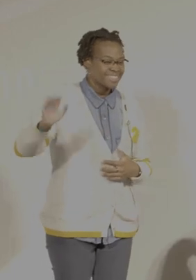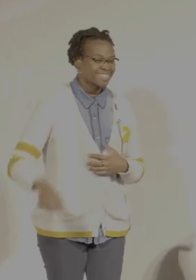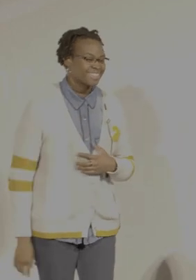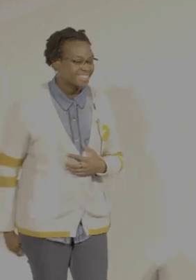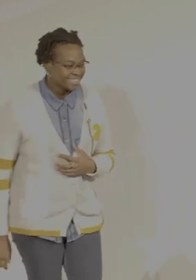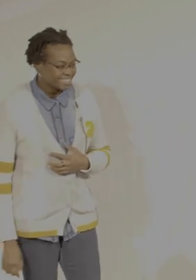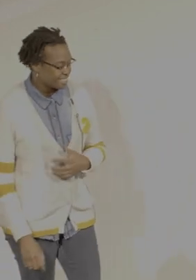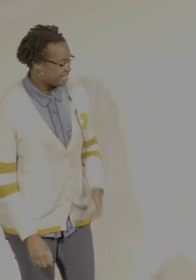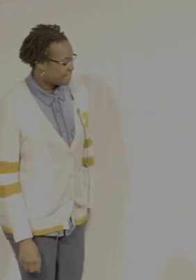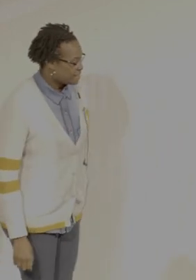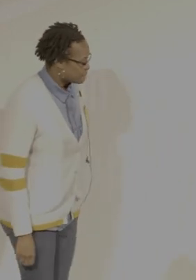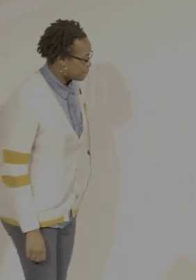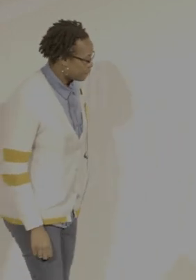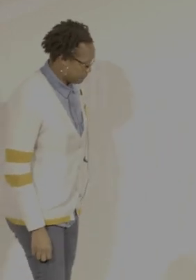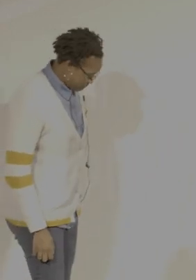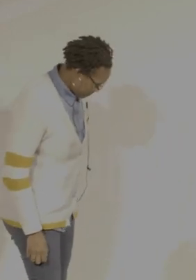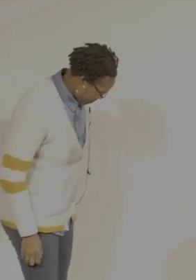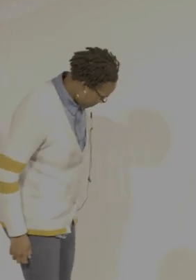(audience clapping)